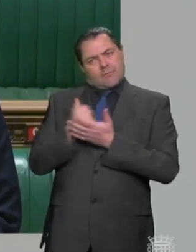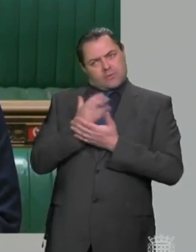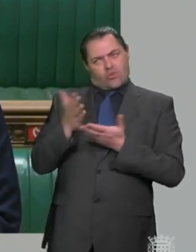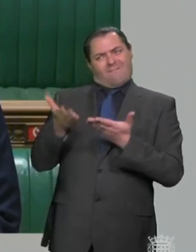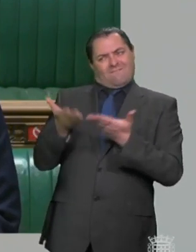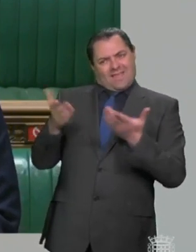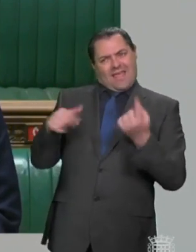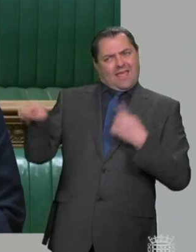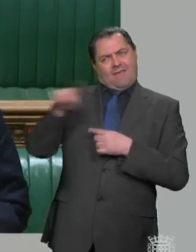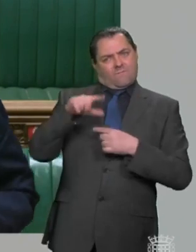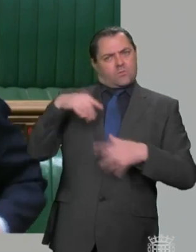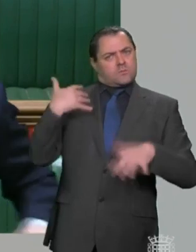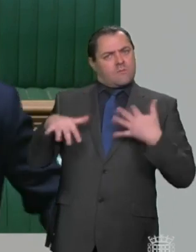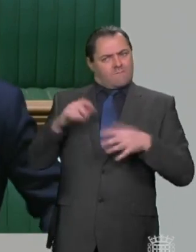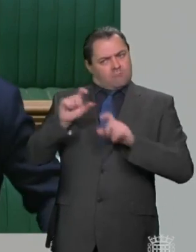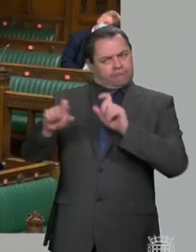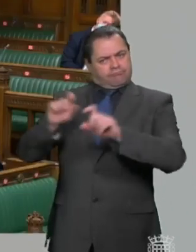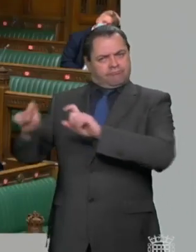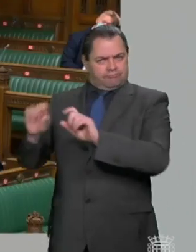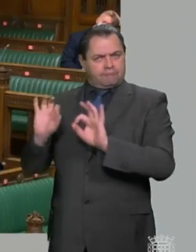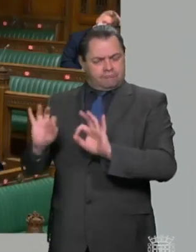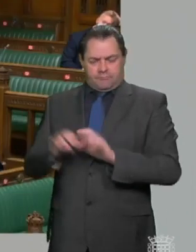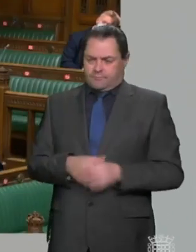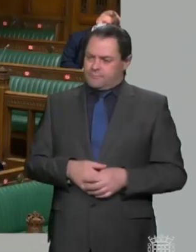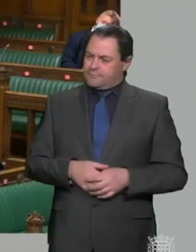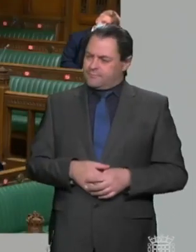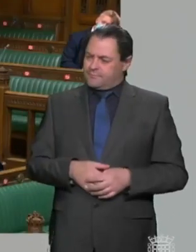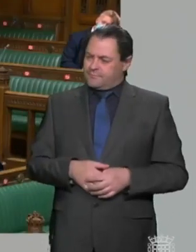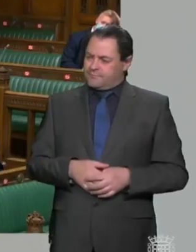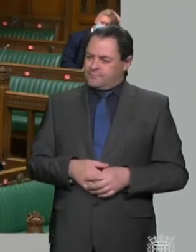compensated for what happened. >> Angus Brendan MacNeil